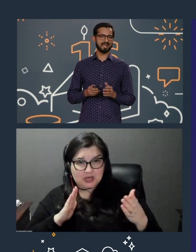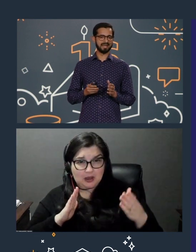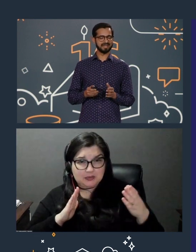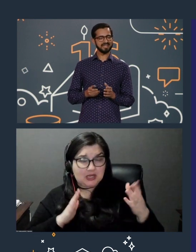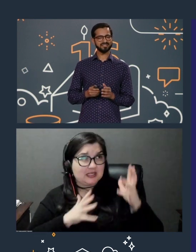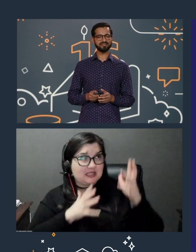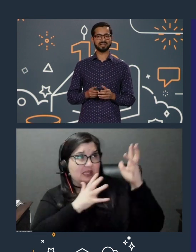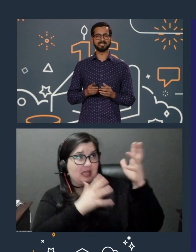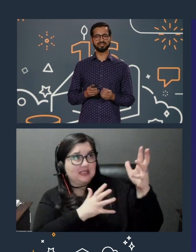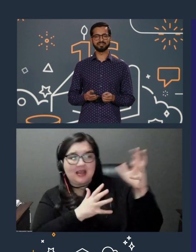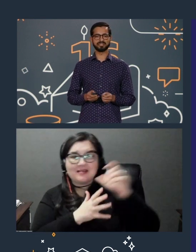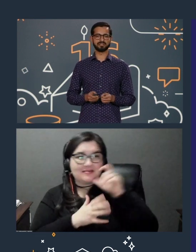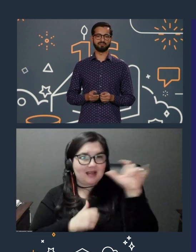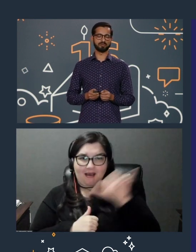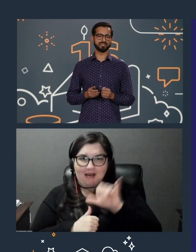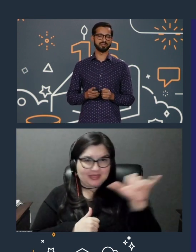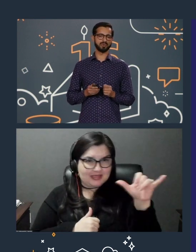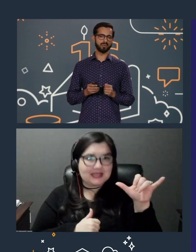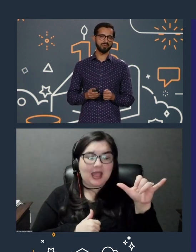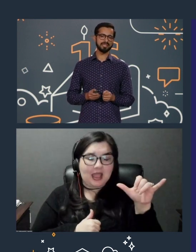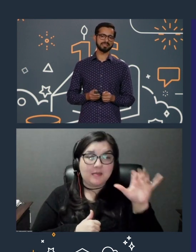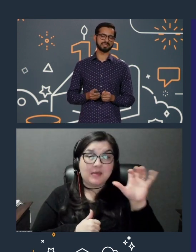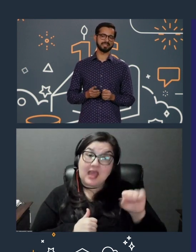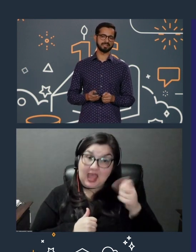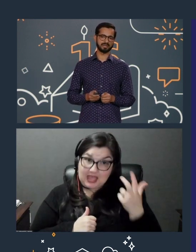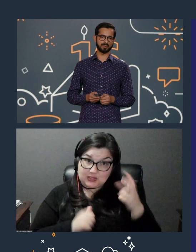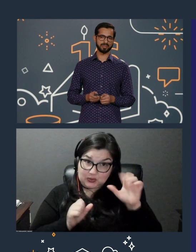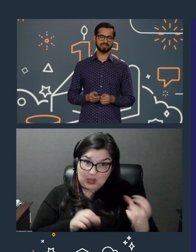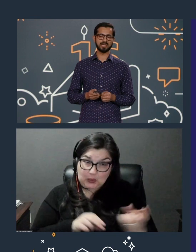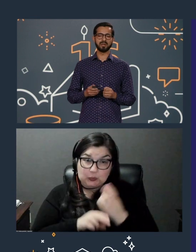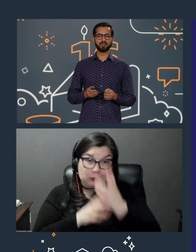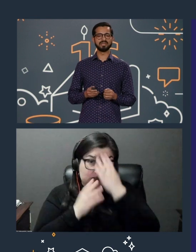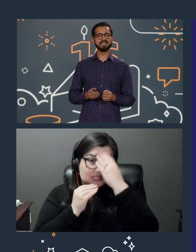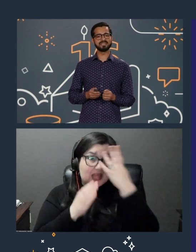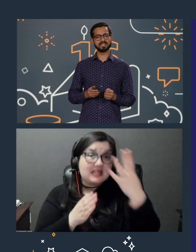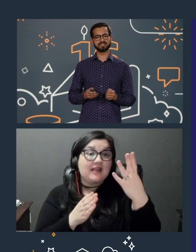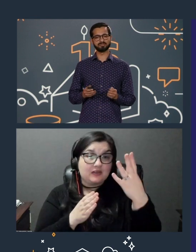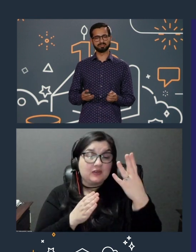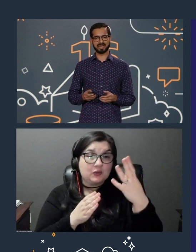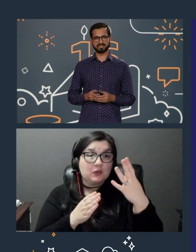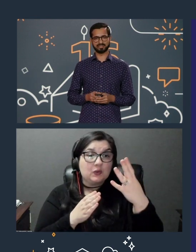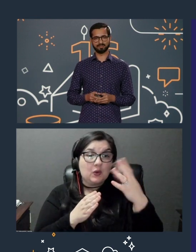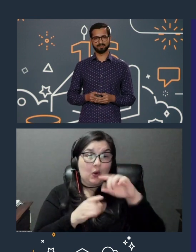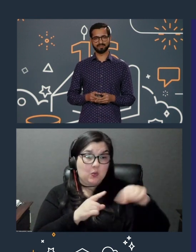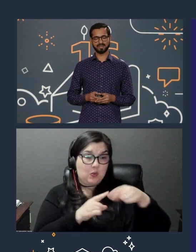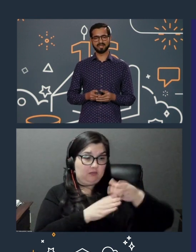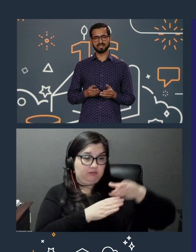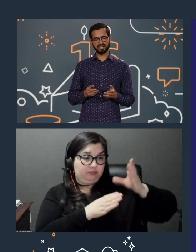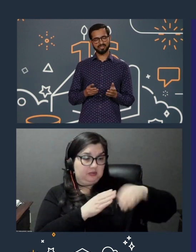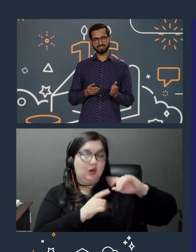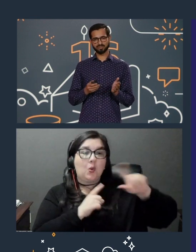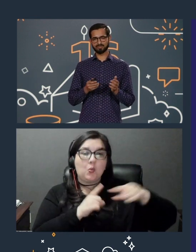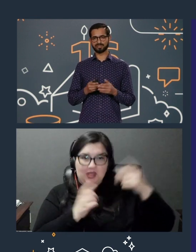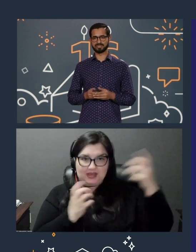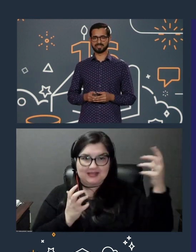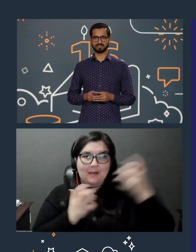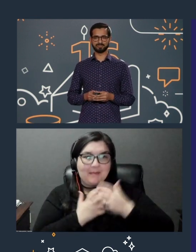And S3 can use this information to only succeed the request when these checksums match. Now that you know about checksums,